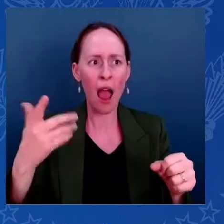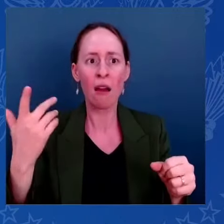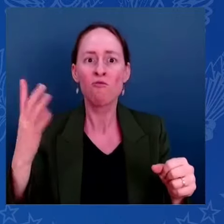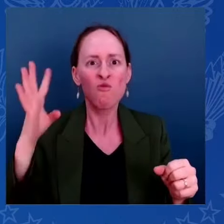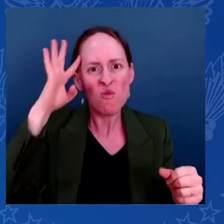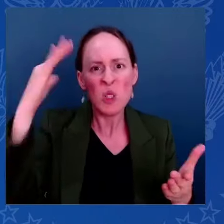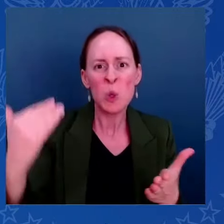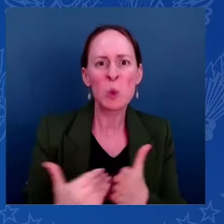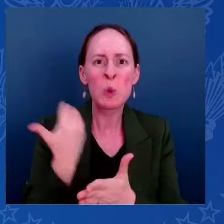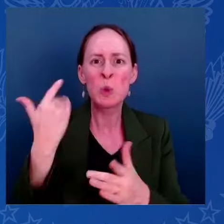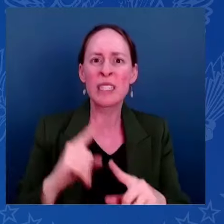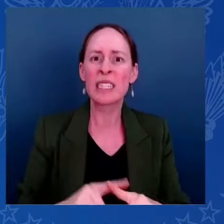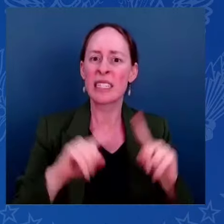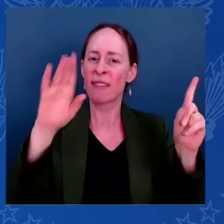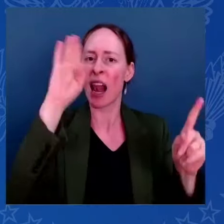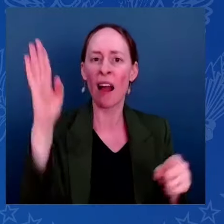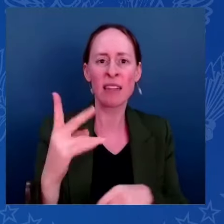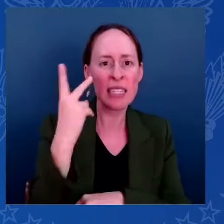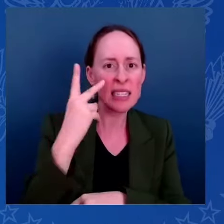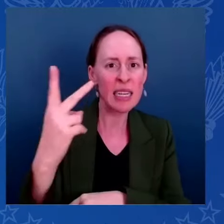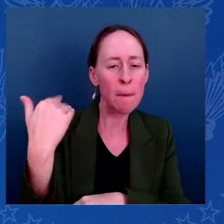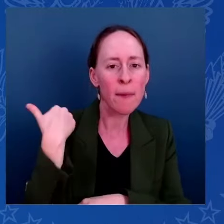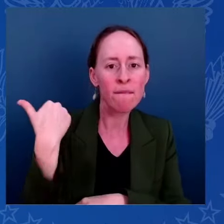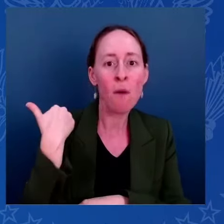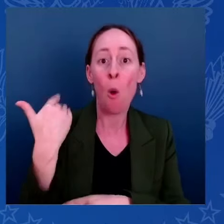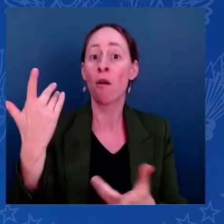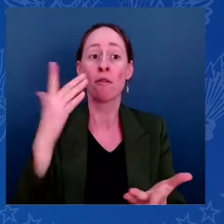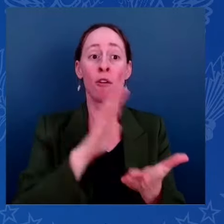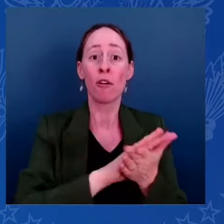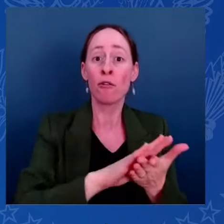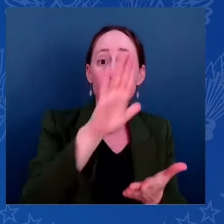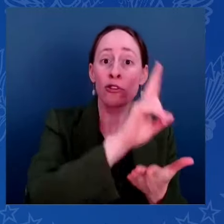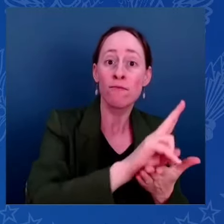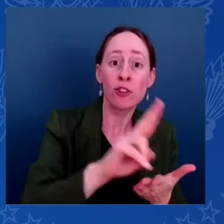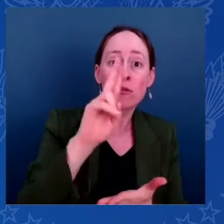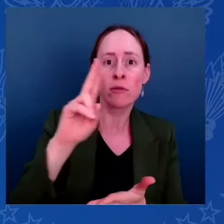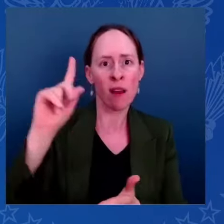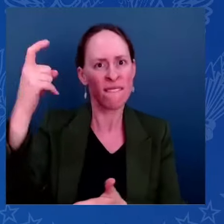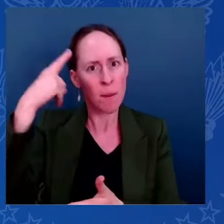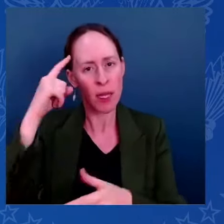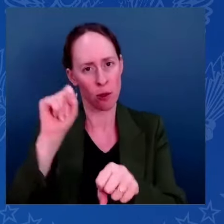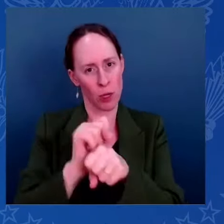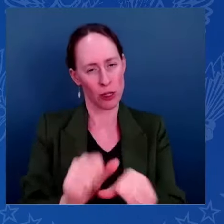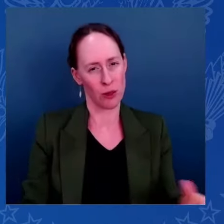and government and then giving them the resources to succeed in areas where progress has stalled.